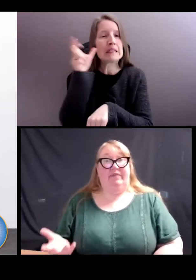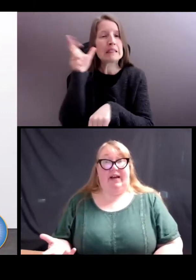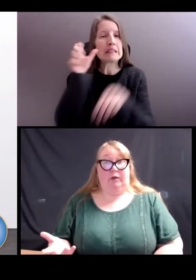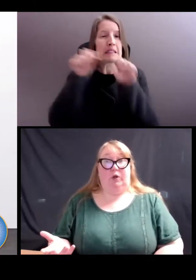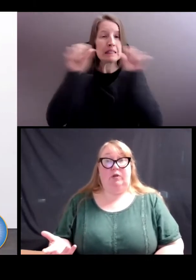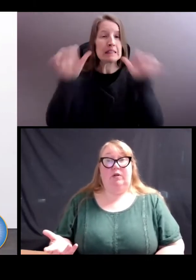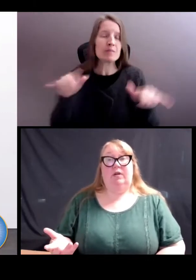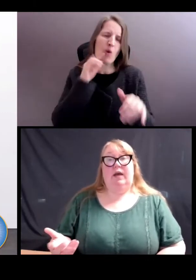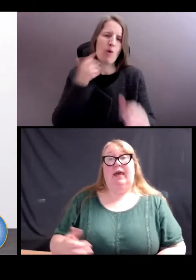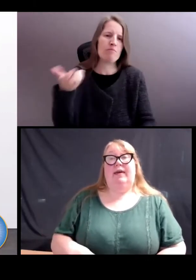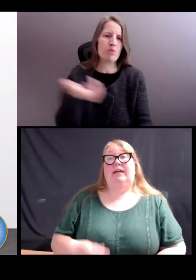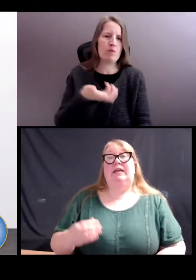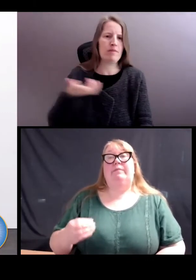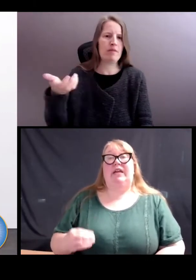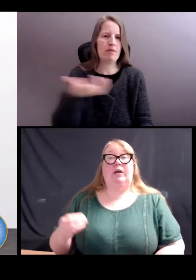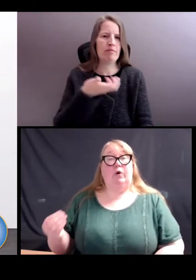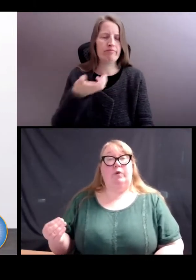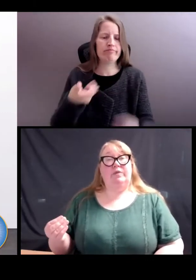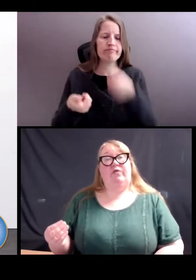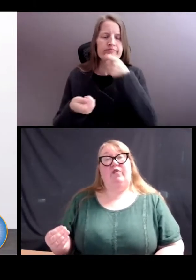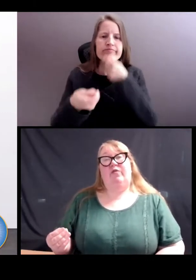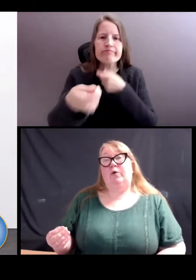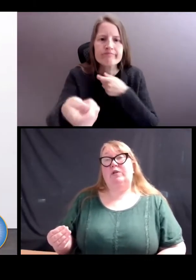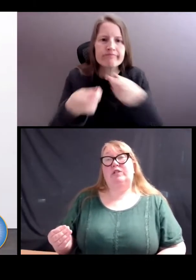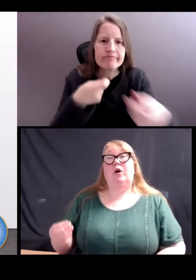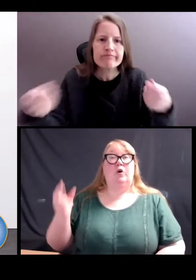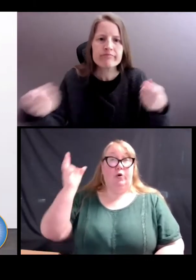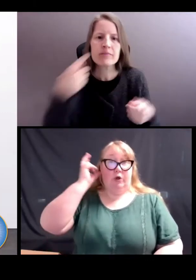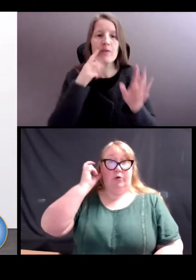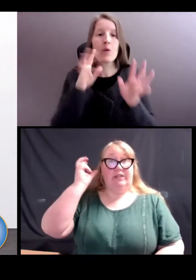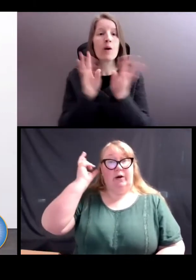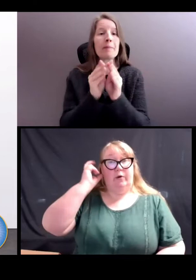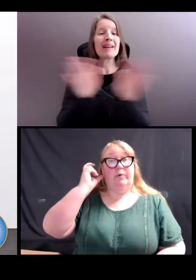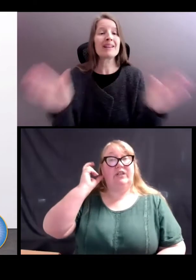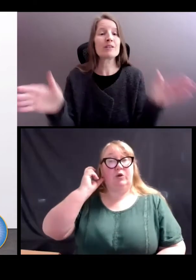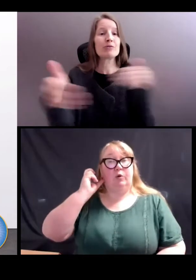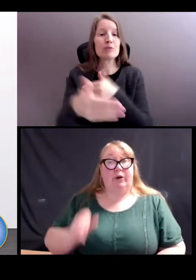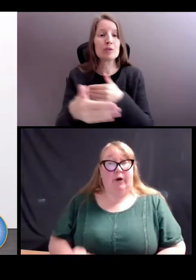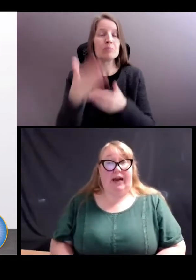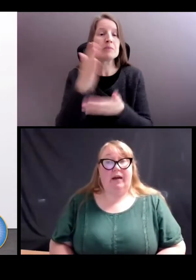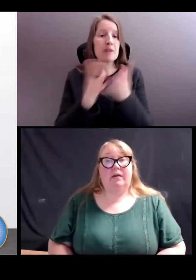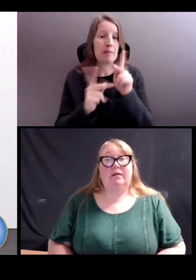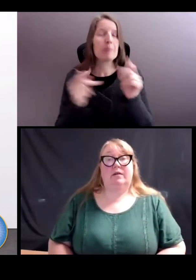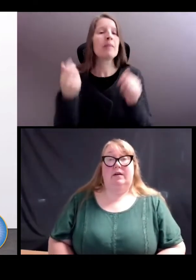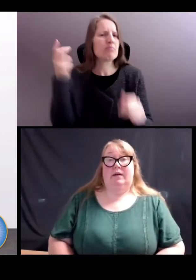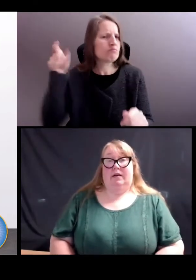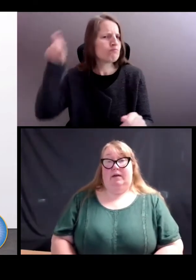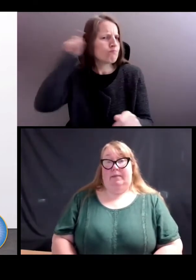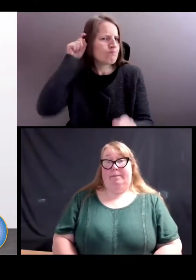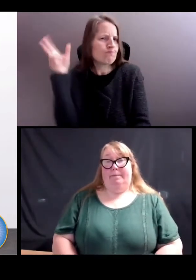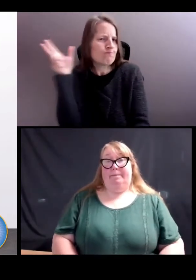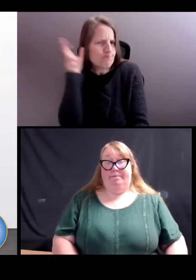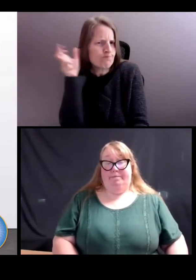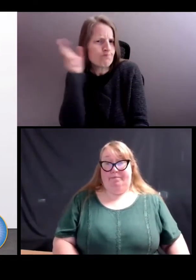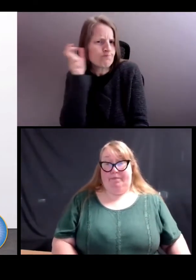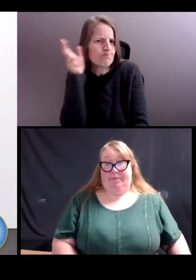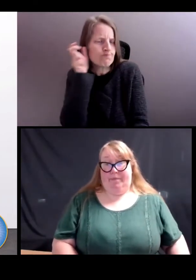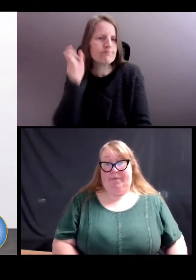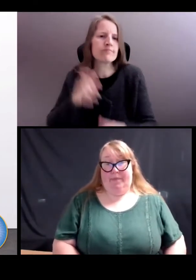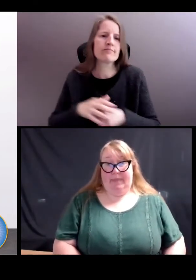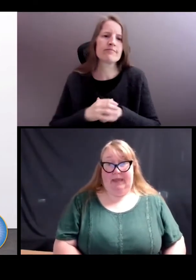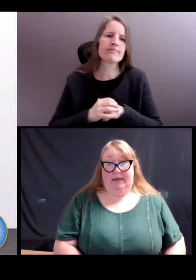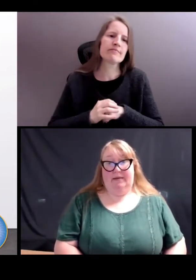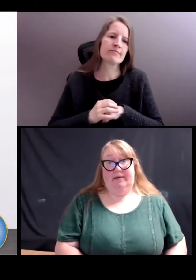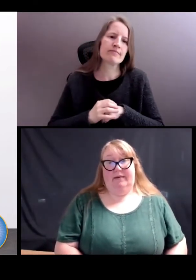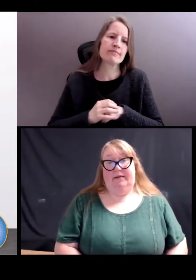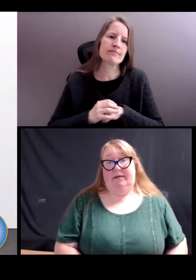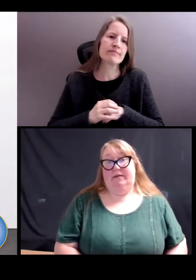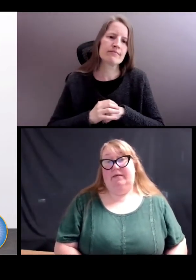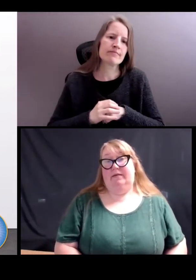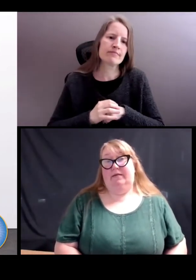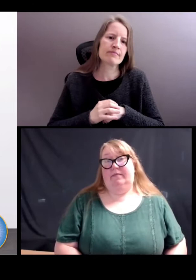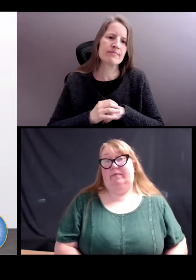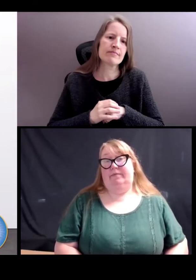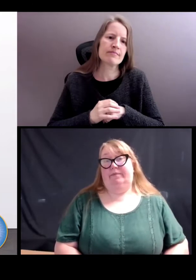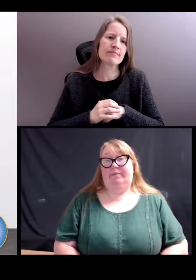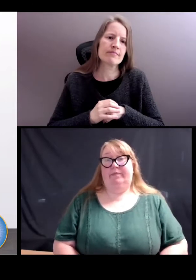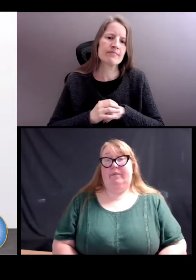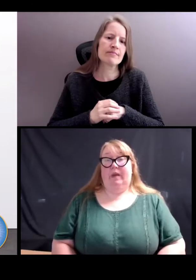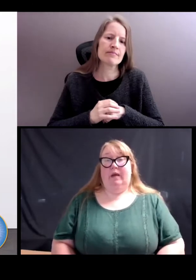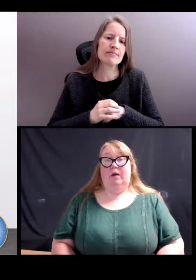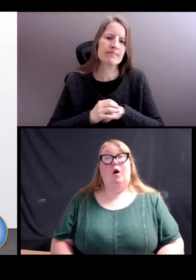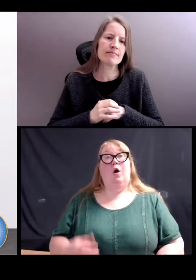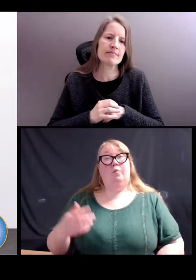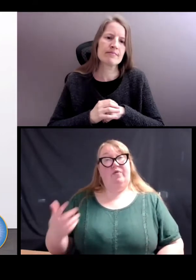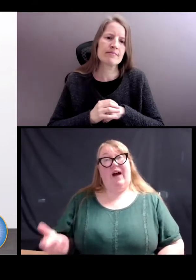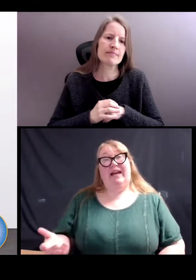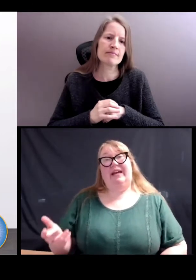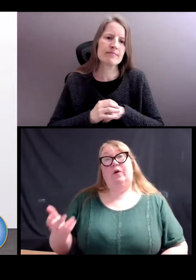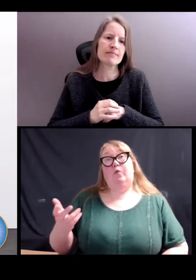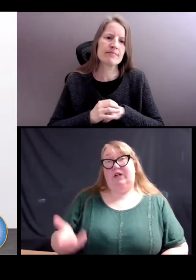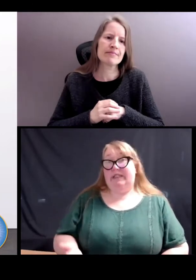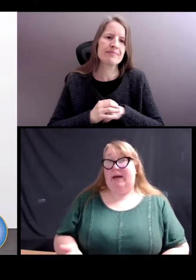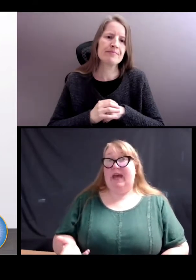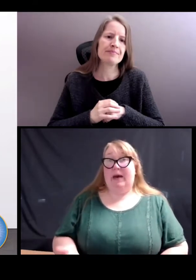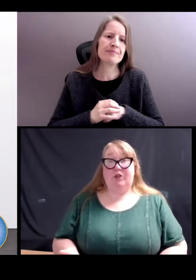available in meeting rooms for folks who use their residual hearing. Providing real-time